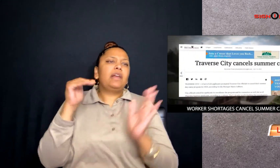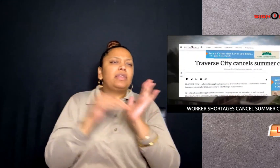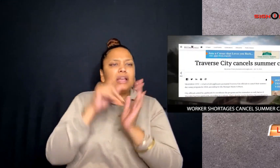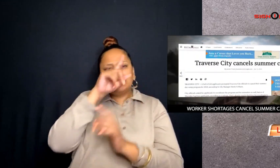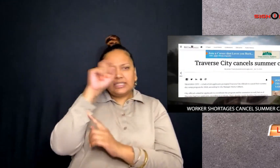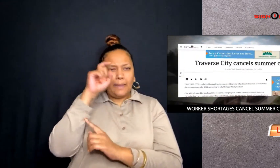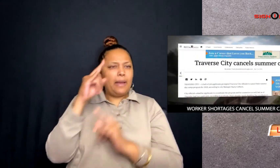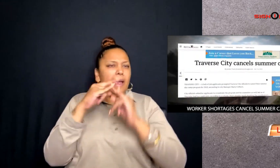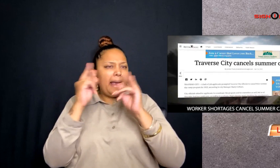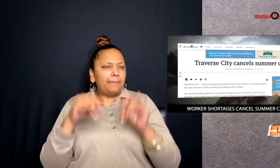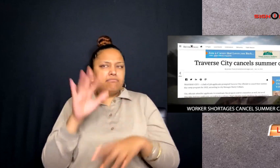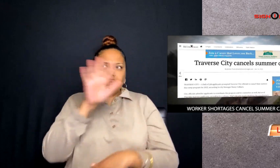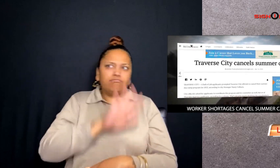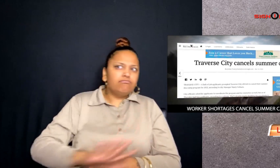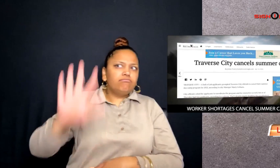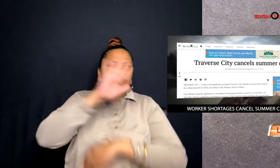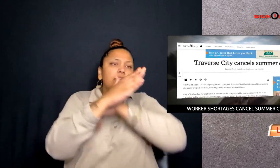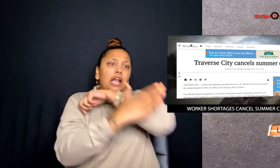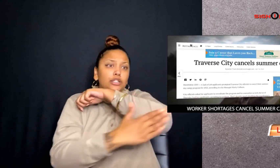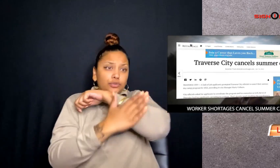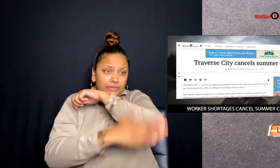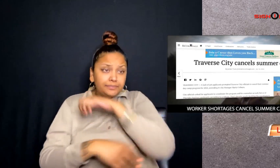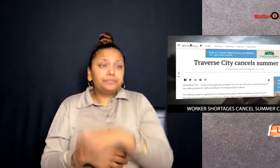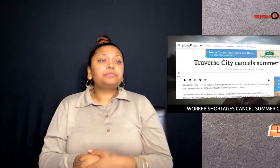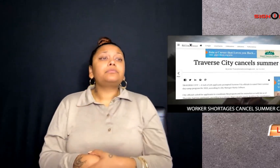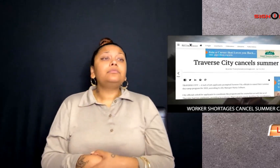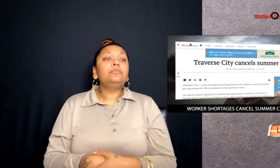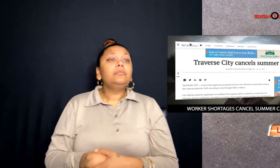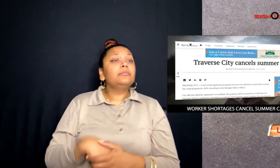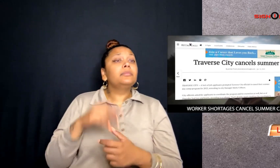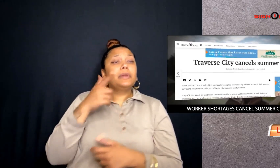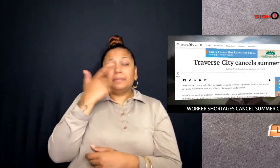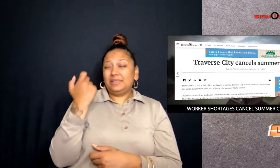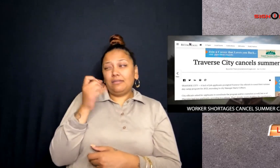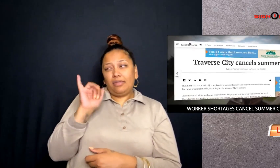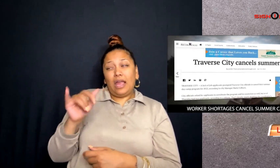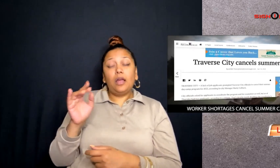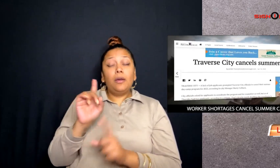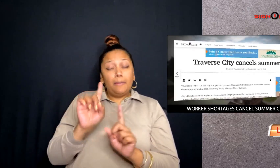children nationwide are expected to be enrolled in one of over 15,000 summer camps in the